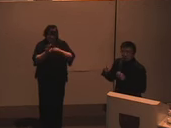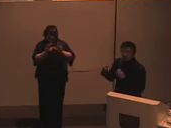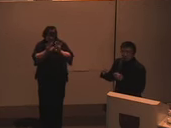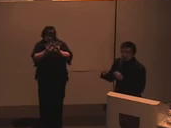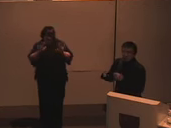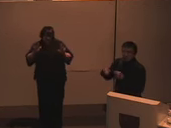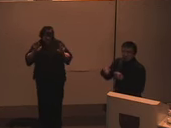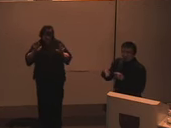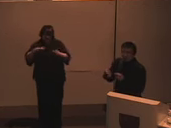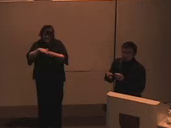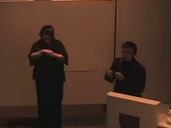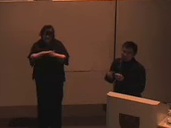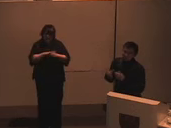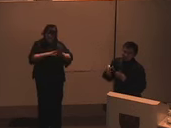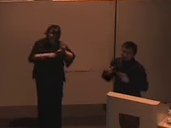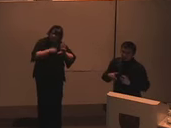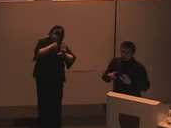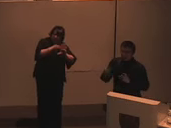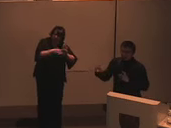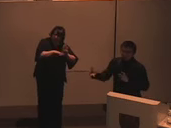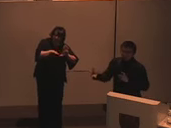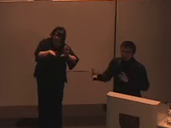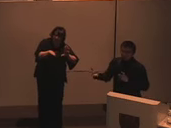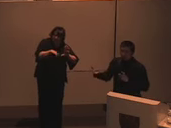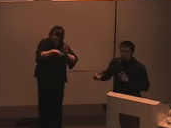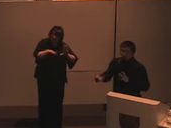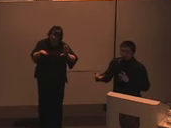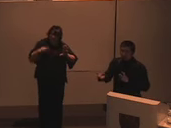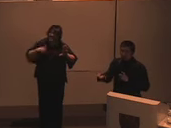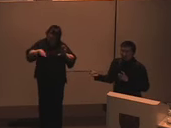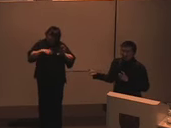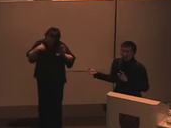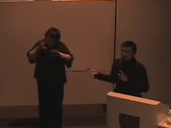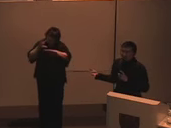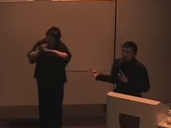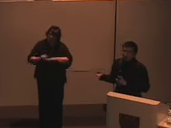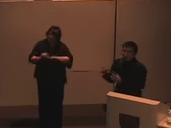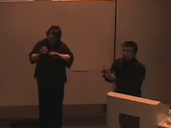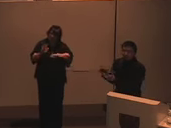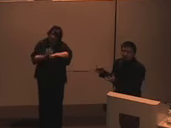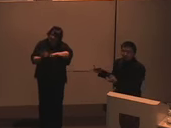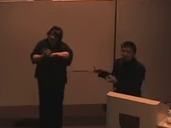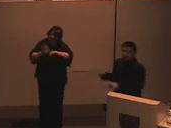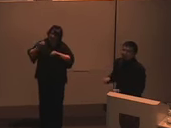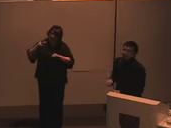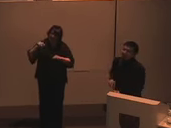in between area inside and outside. But not inside, not outside, but in between space.